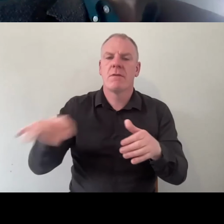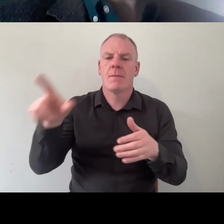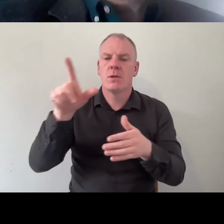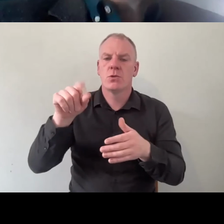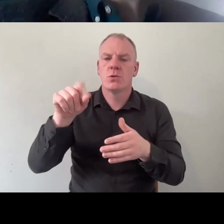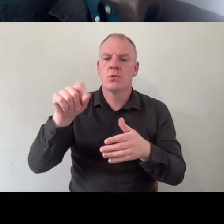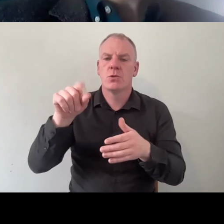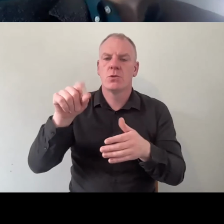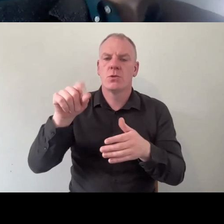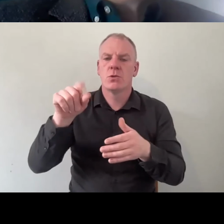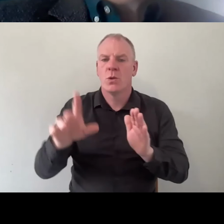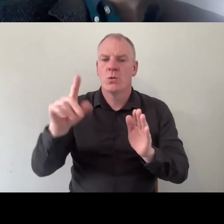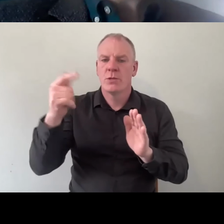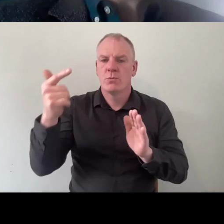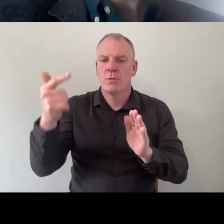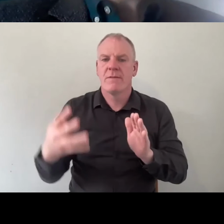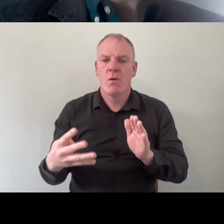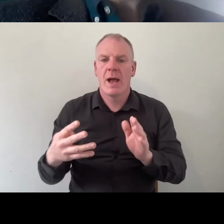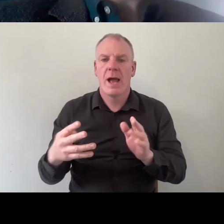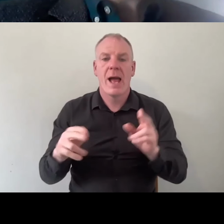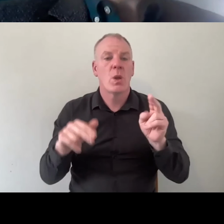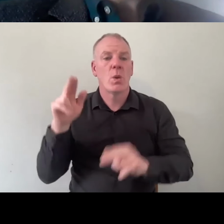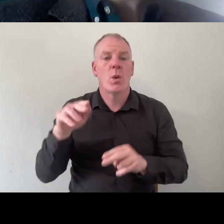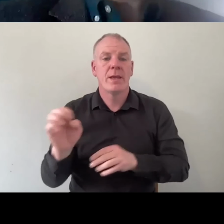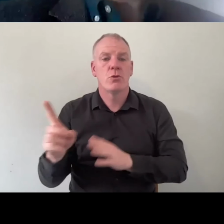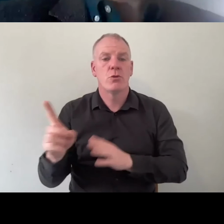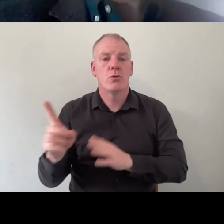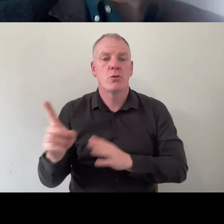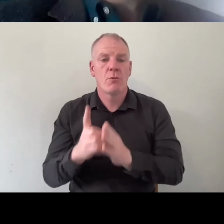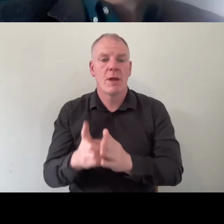and the new one, 2019,